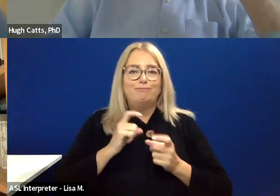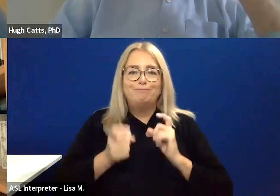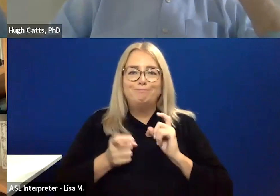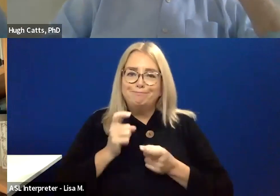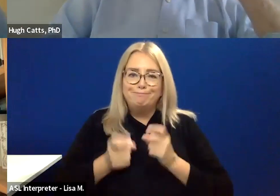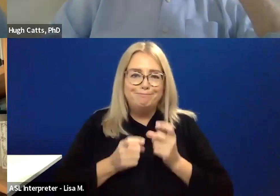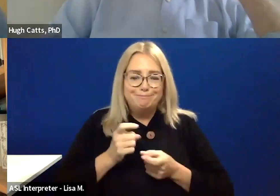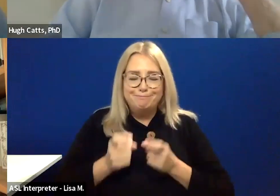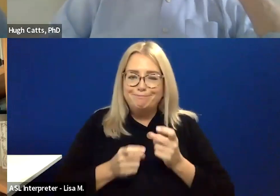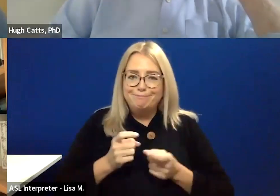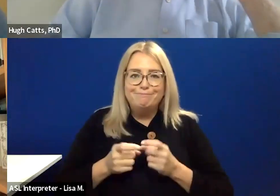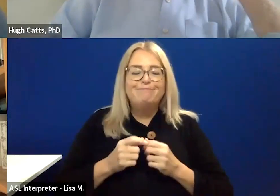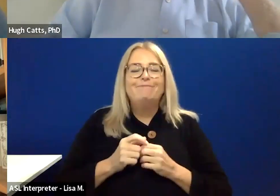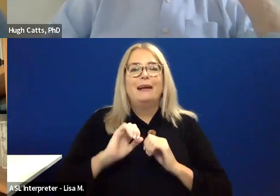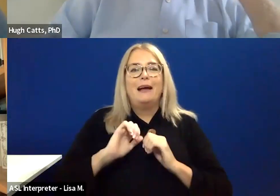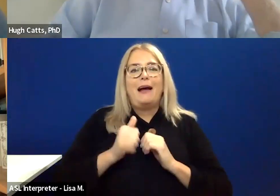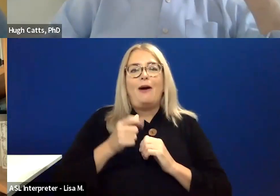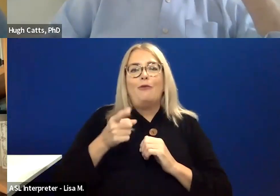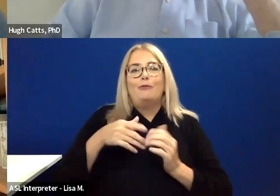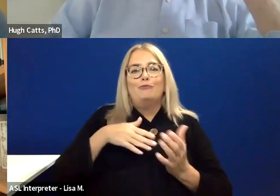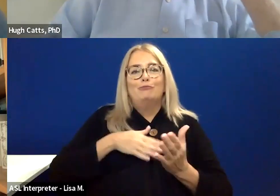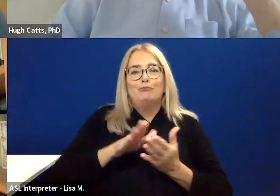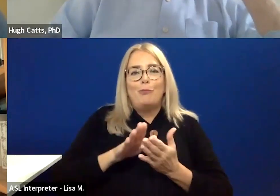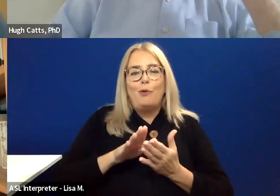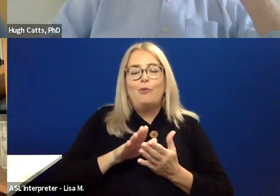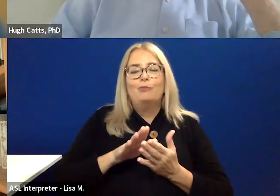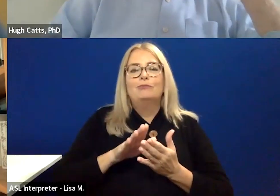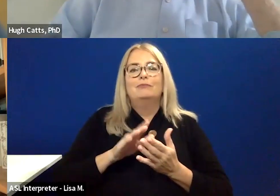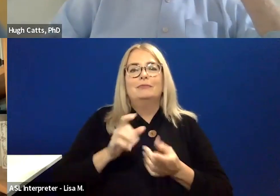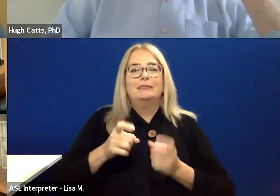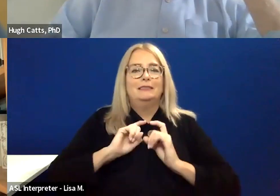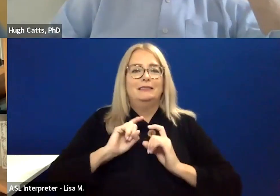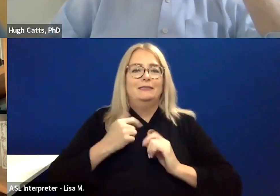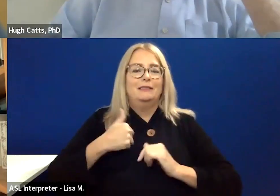um approach giving your time to us today and in in talking about each other and